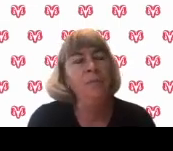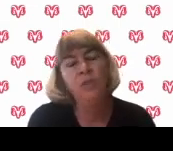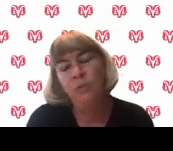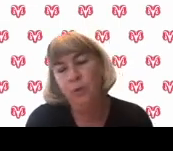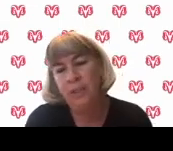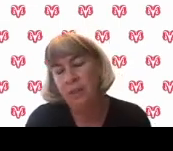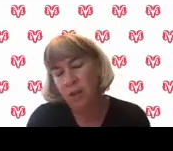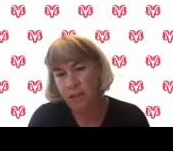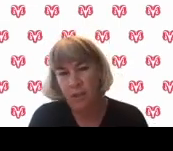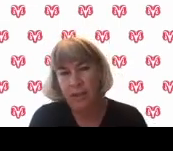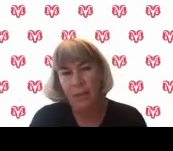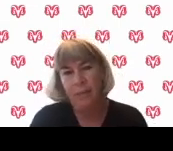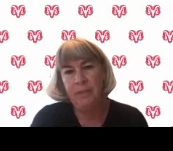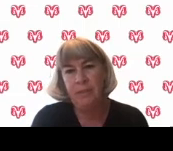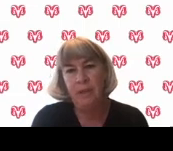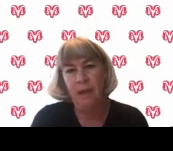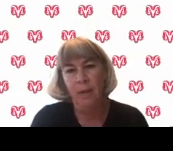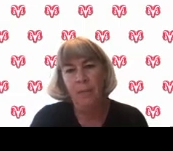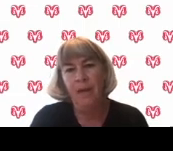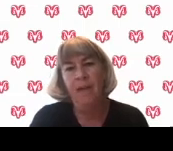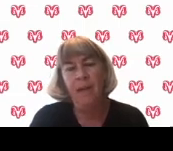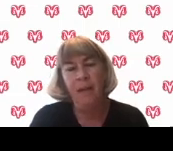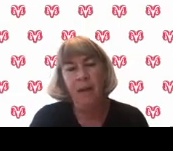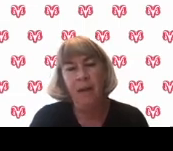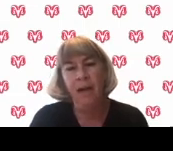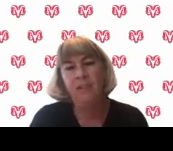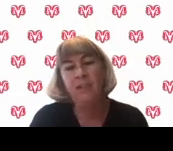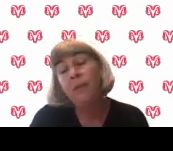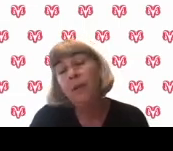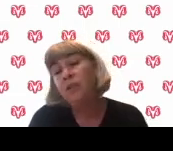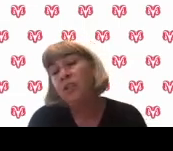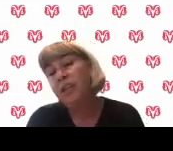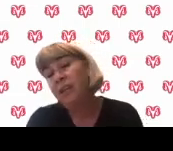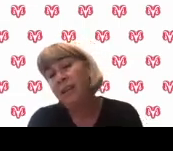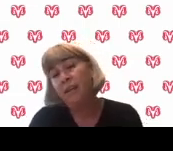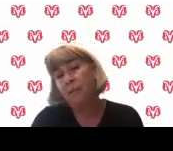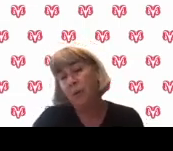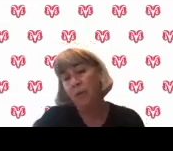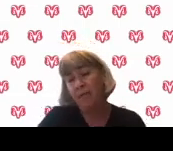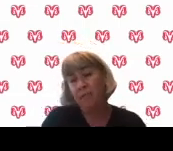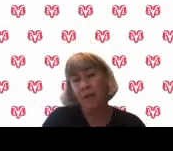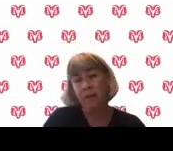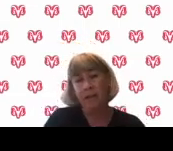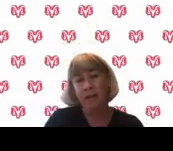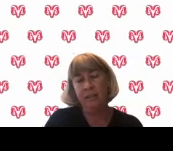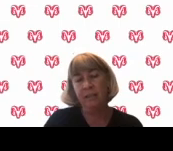student voice across our campus. And then Shane and Natalie both have some other ideas